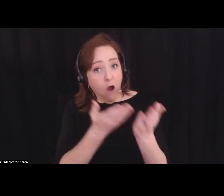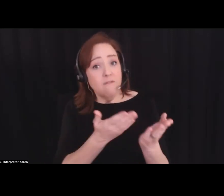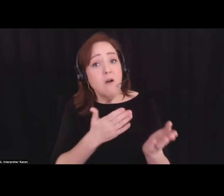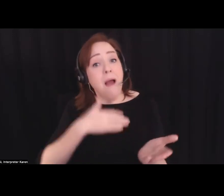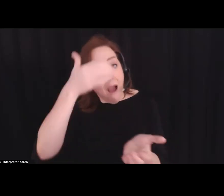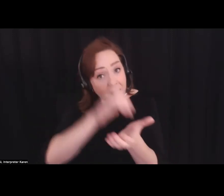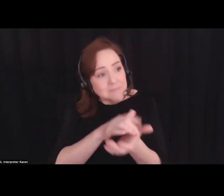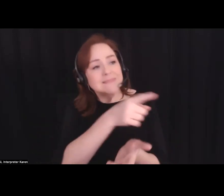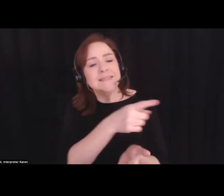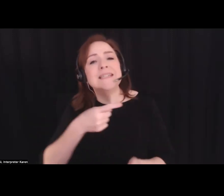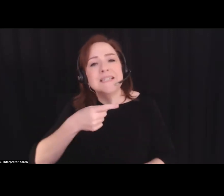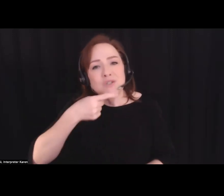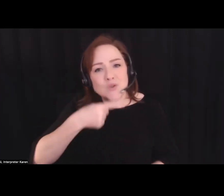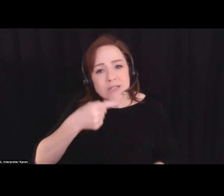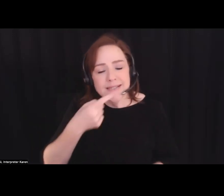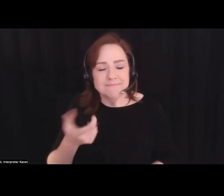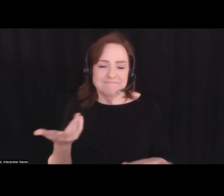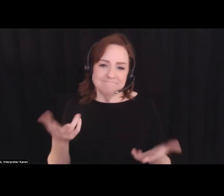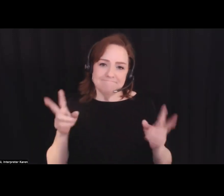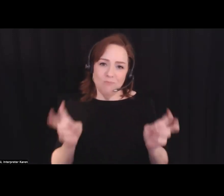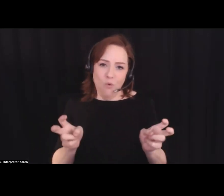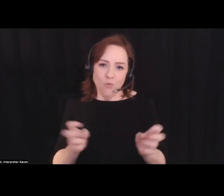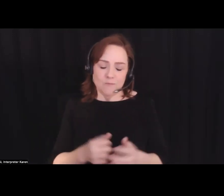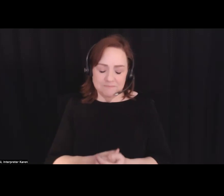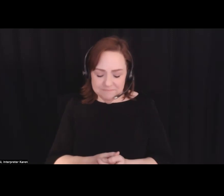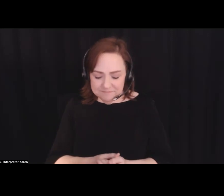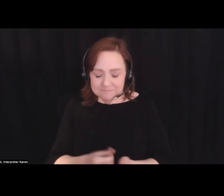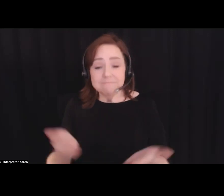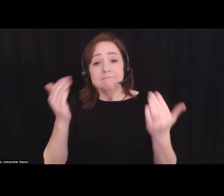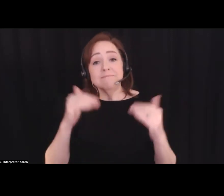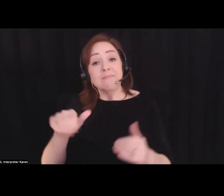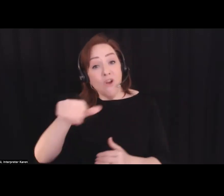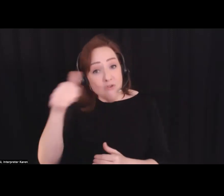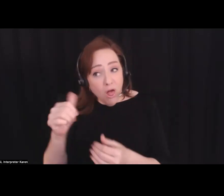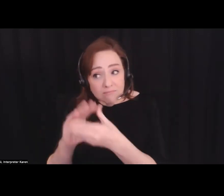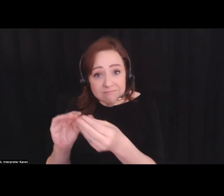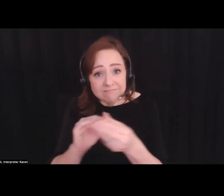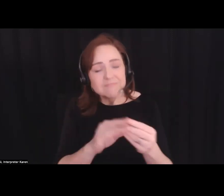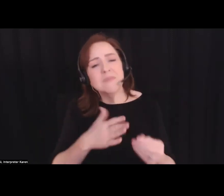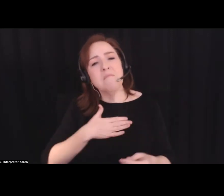hearing. another quote my doctor's office in a small town in North Carolina where I live